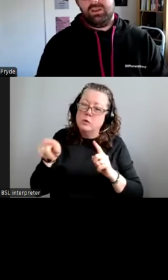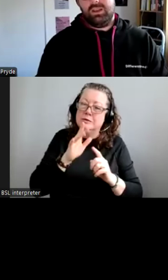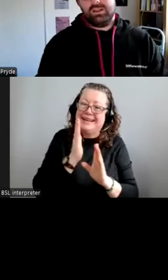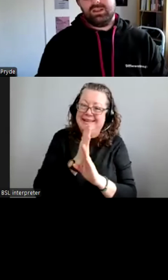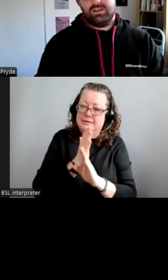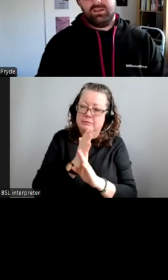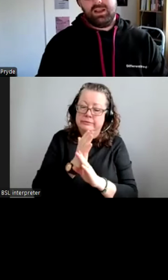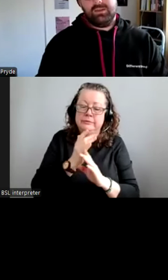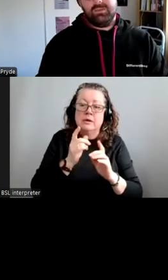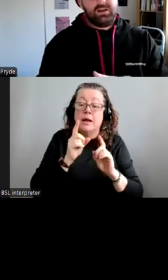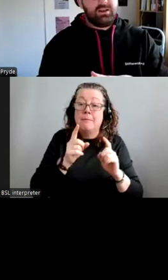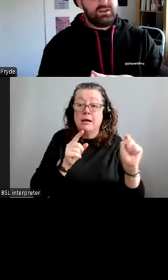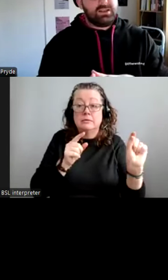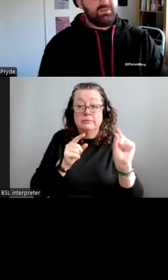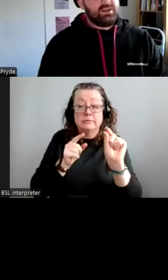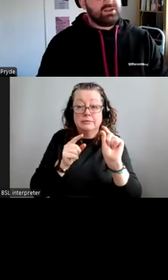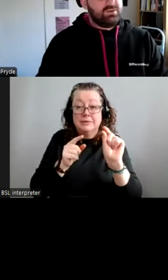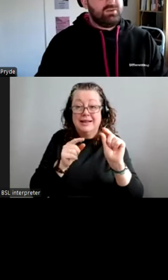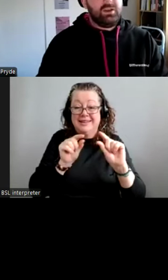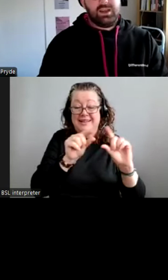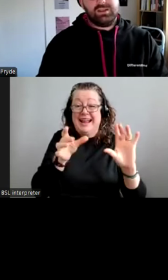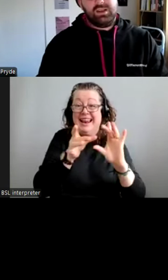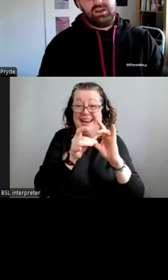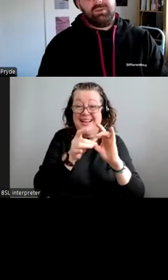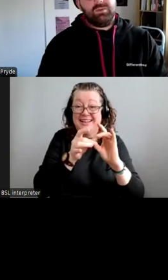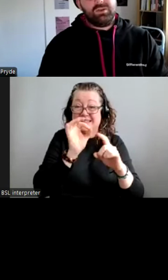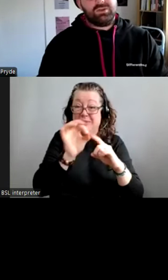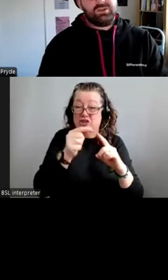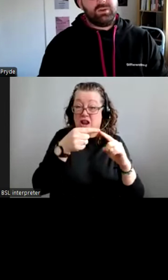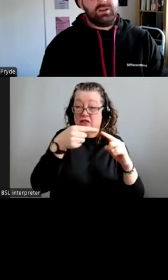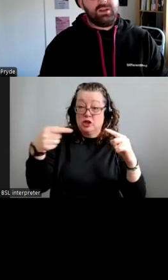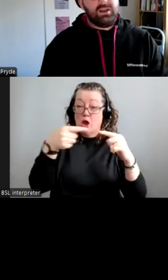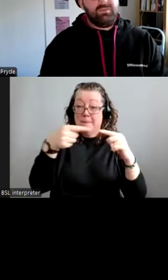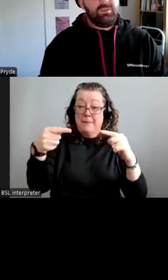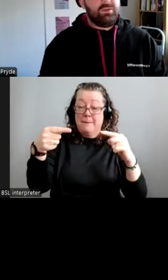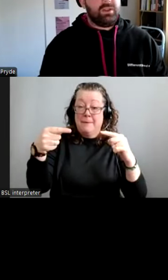What these landmark skip links do is they enable users to quickly move